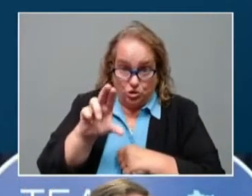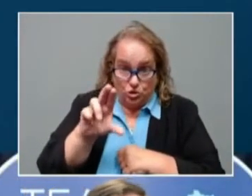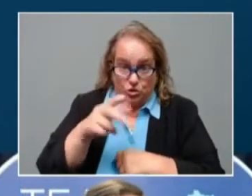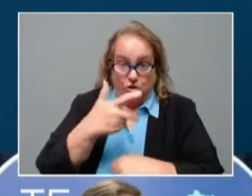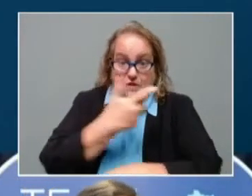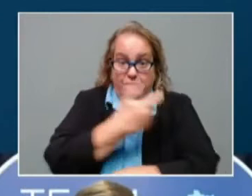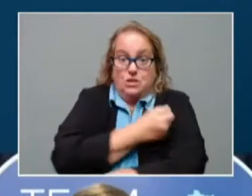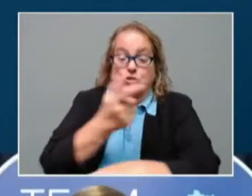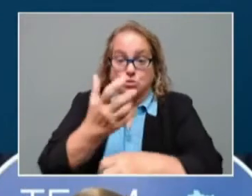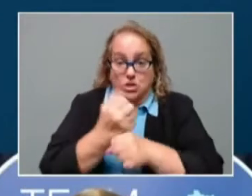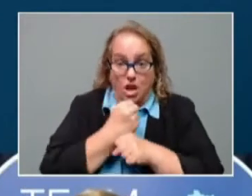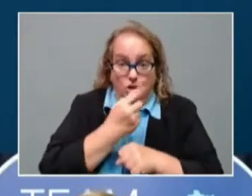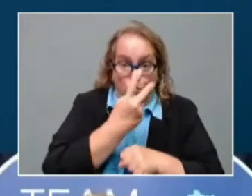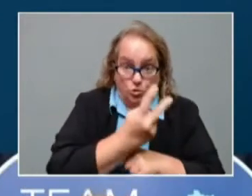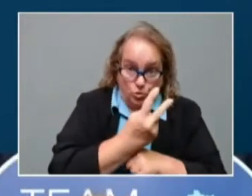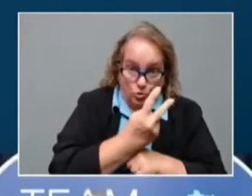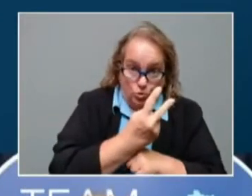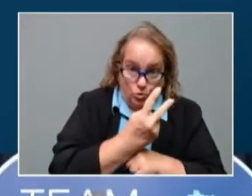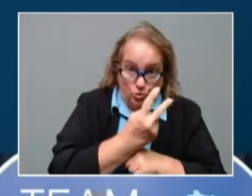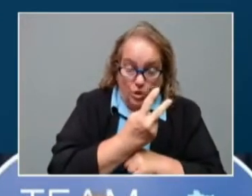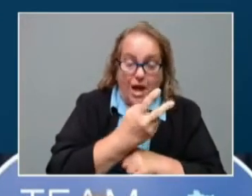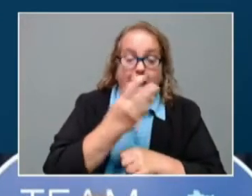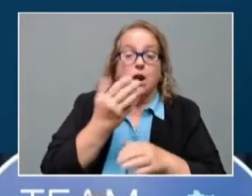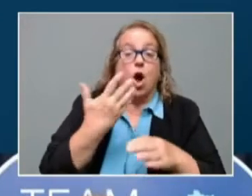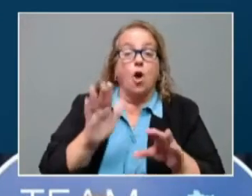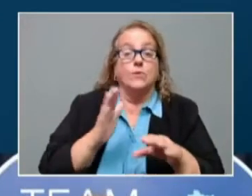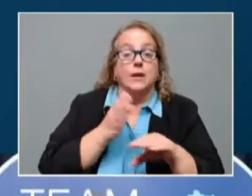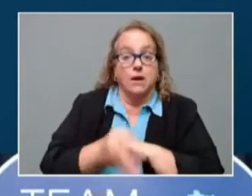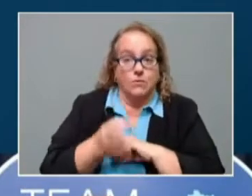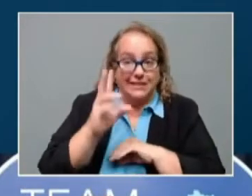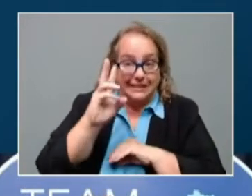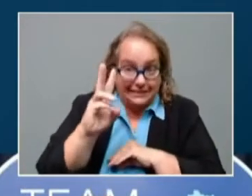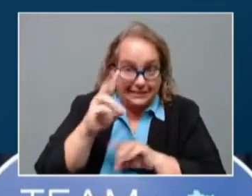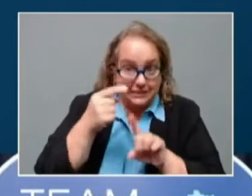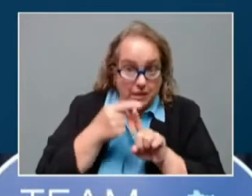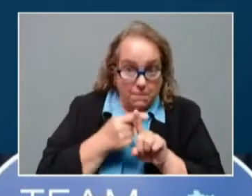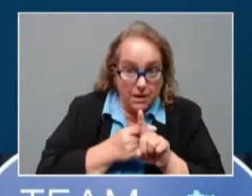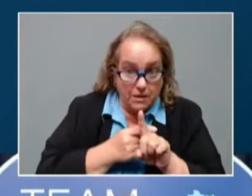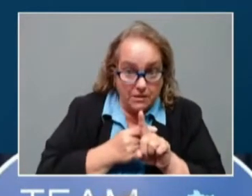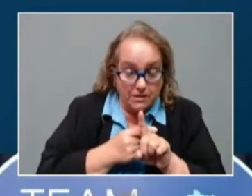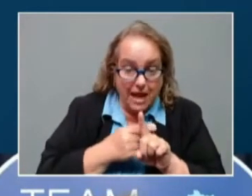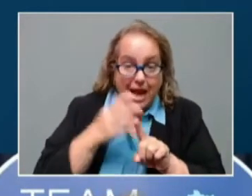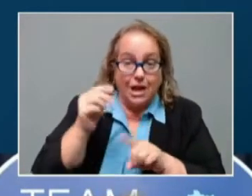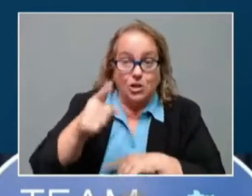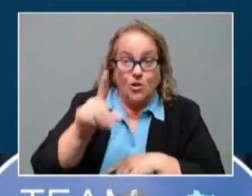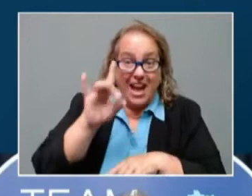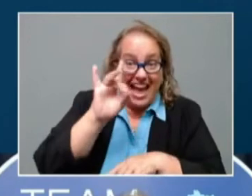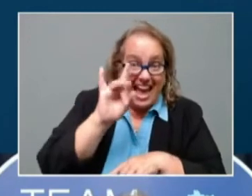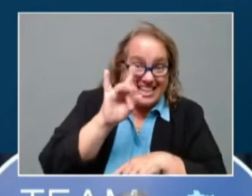been six months since your 2nd dose. And you are 18 to 49 and you have any